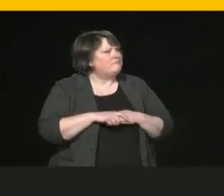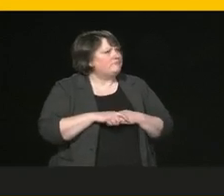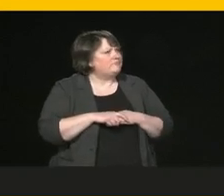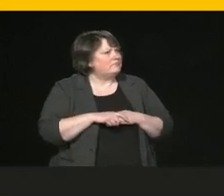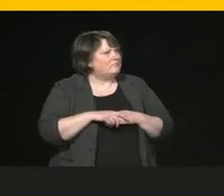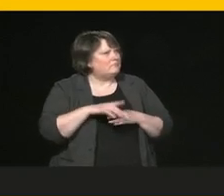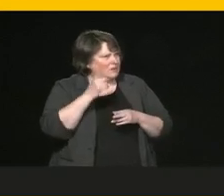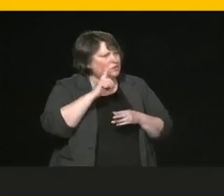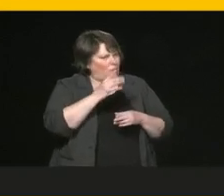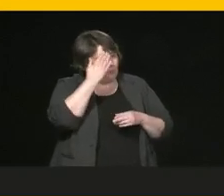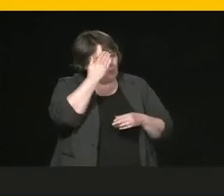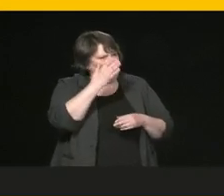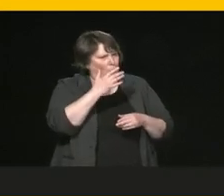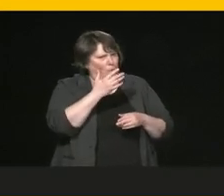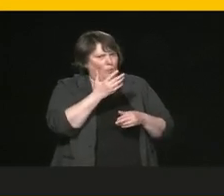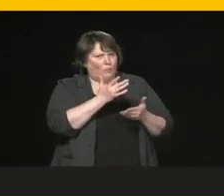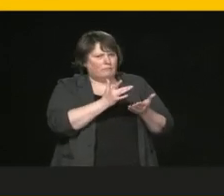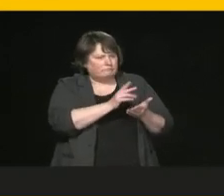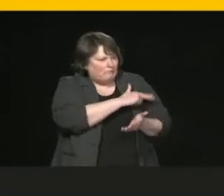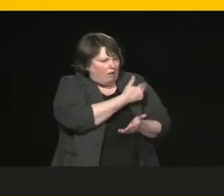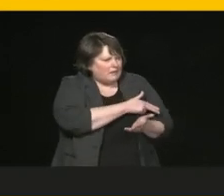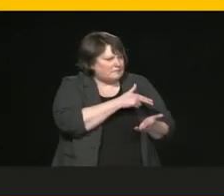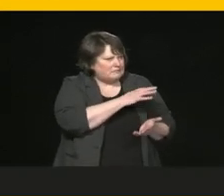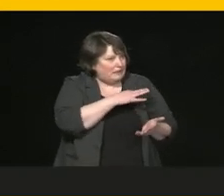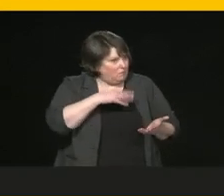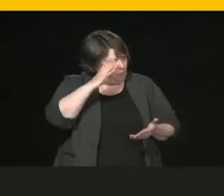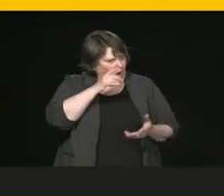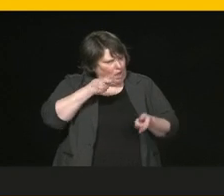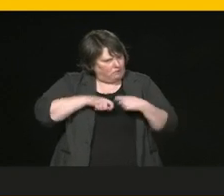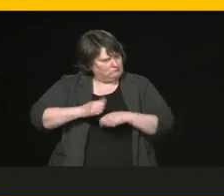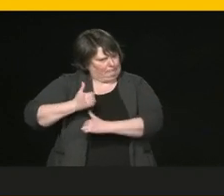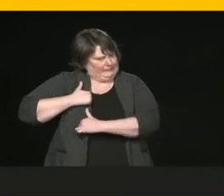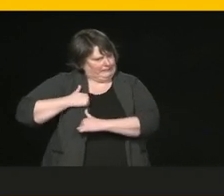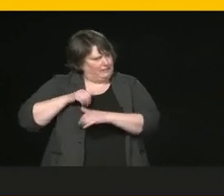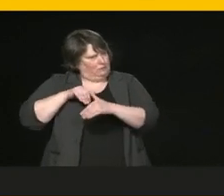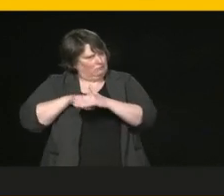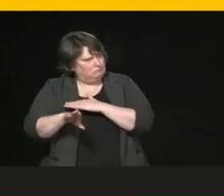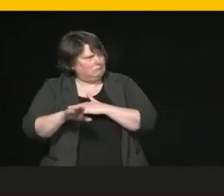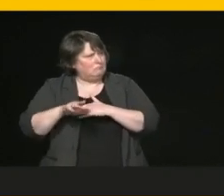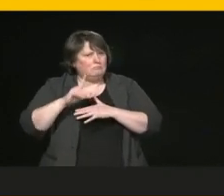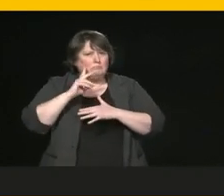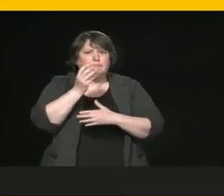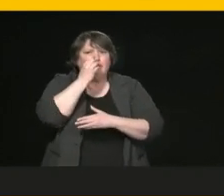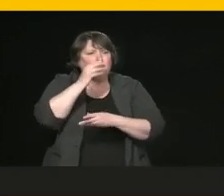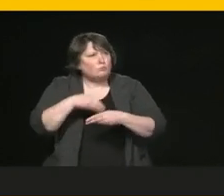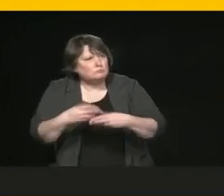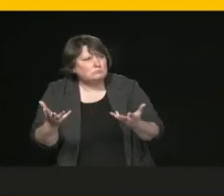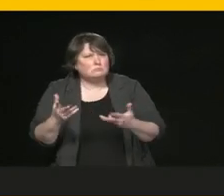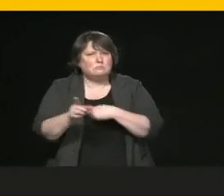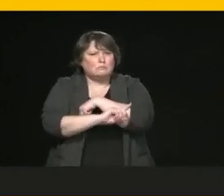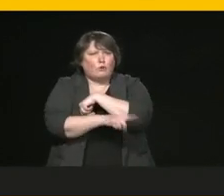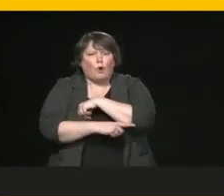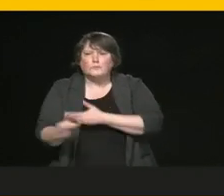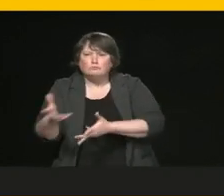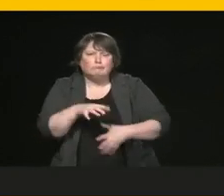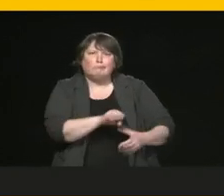NOW AND OTHER THAN MEDICAL PERSONNEL, CAN YOU SEND IN